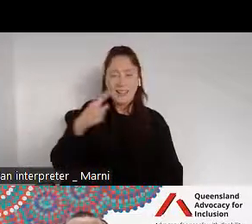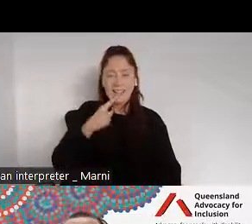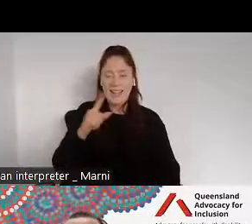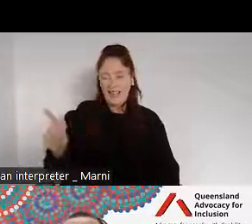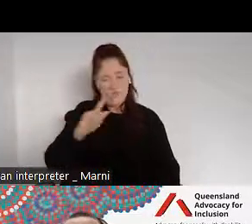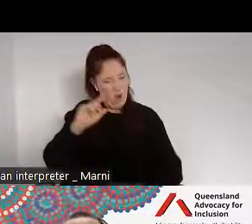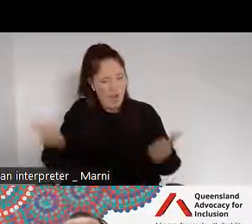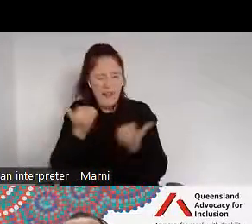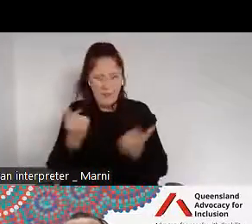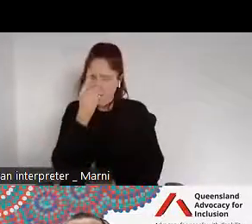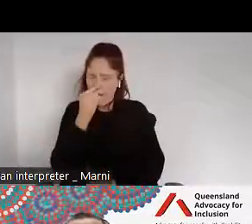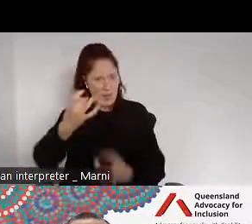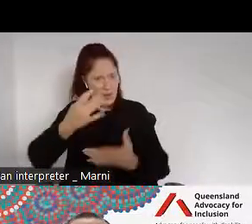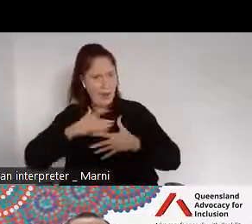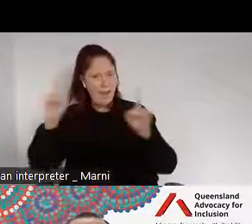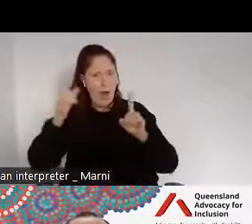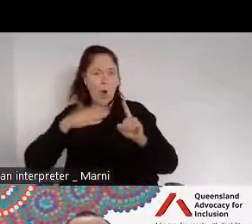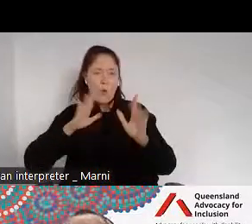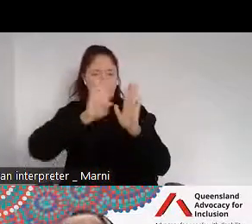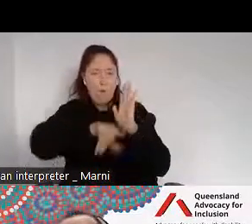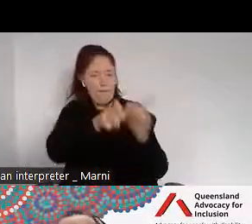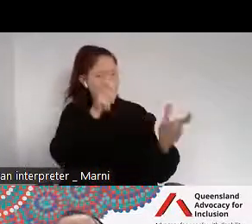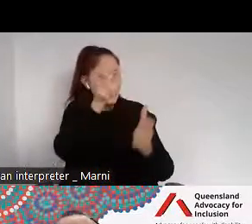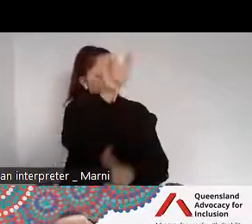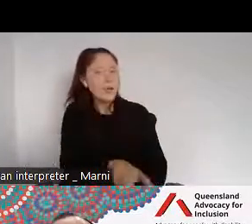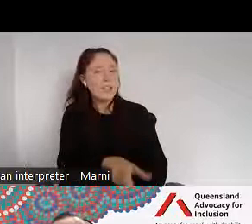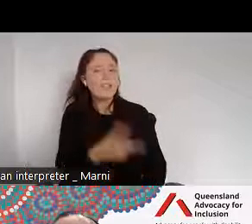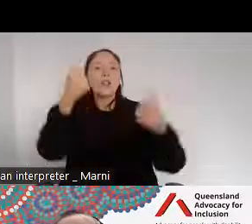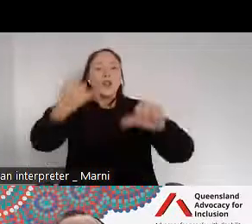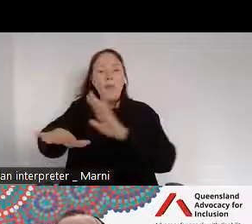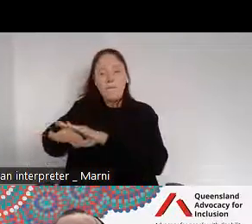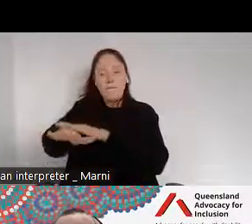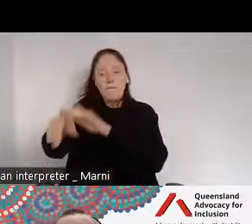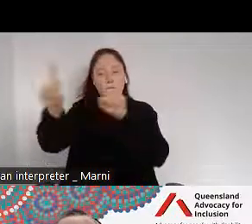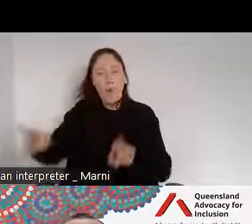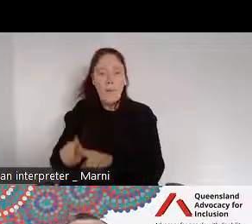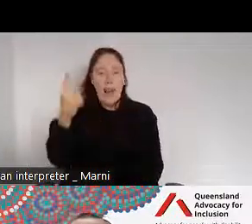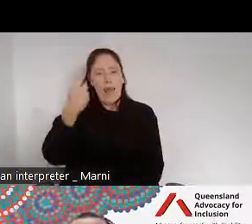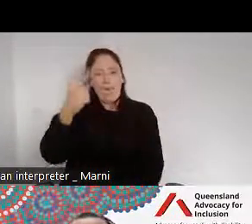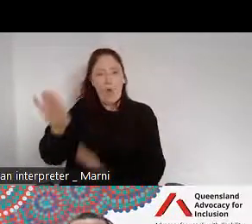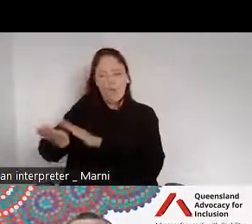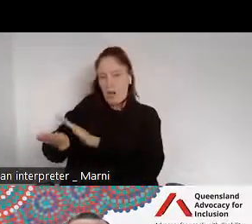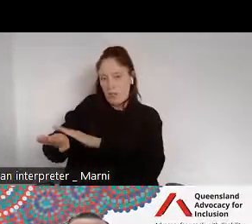order in turn, they can use the form 11 which is on the right. However, it is always best to